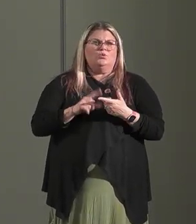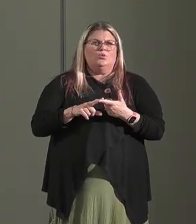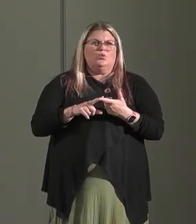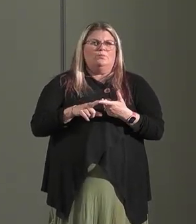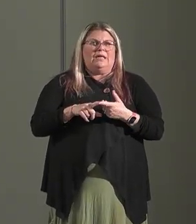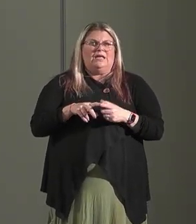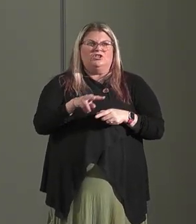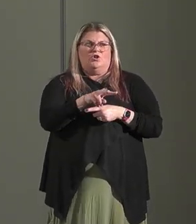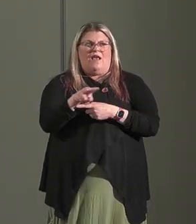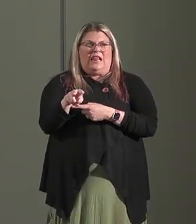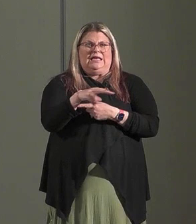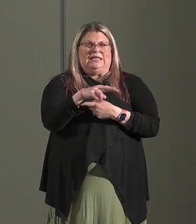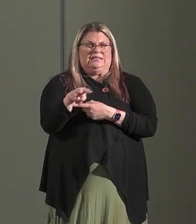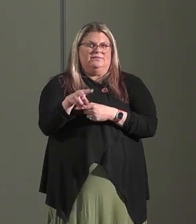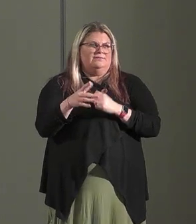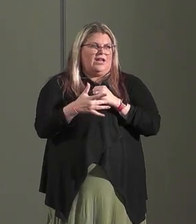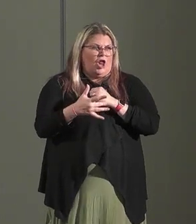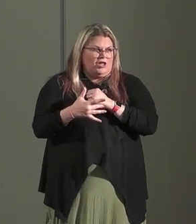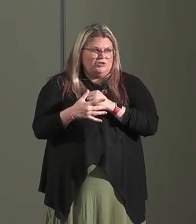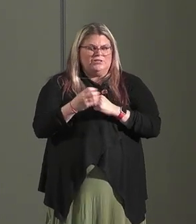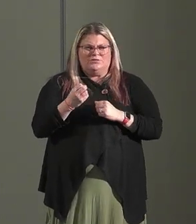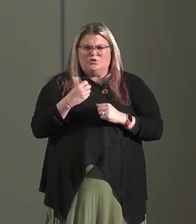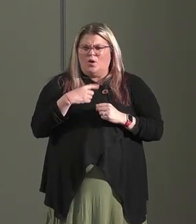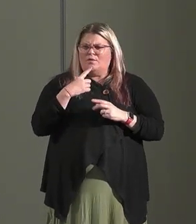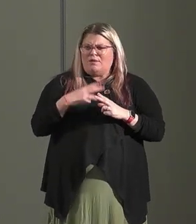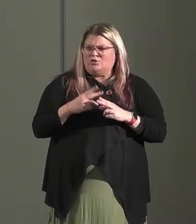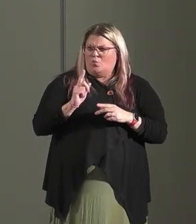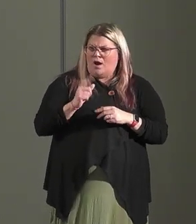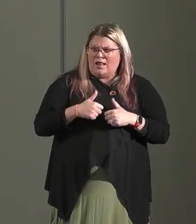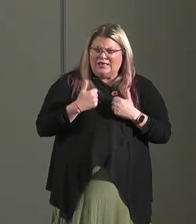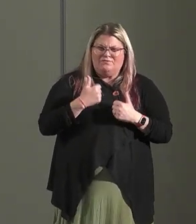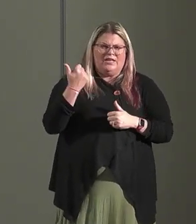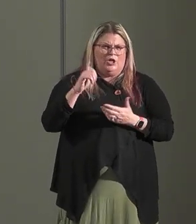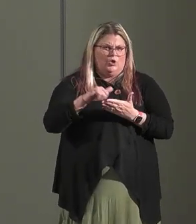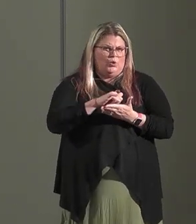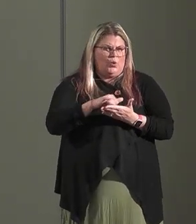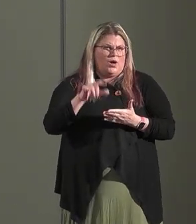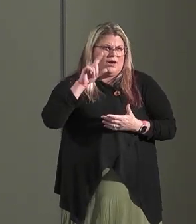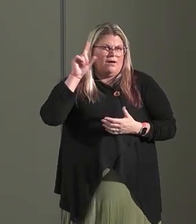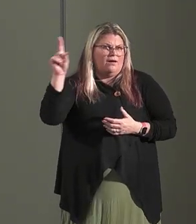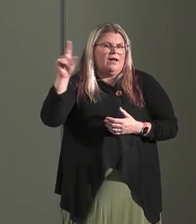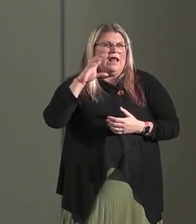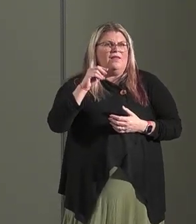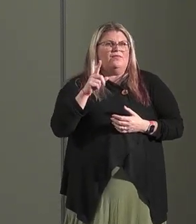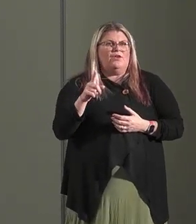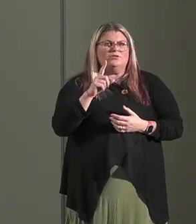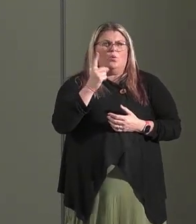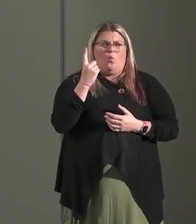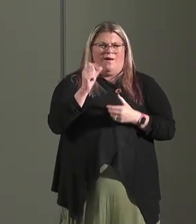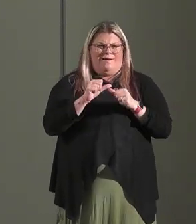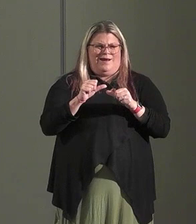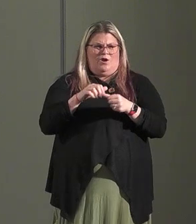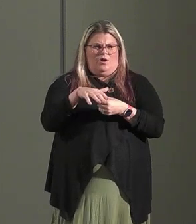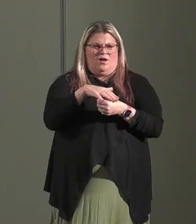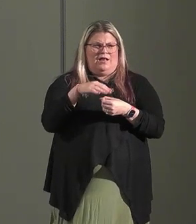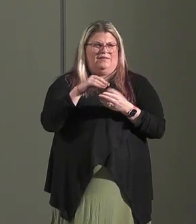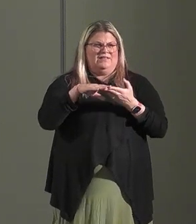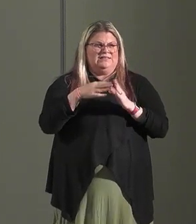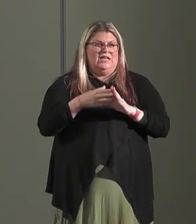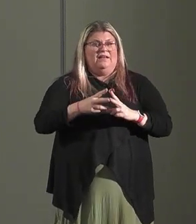technology. I live in Syracuse New York there is one area that is highly looked at and there